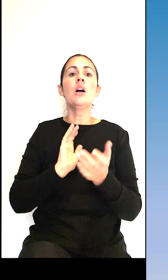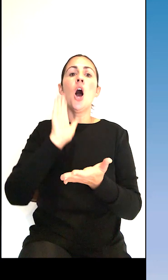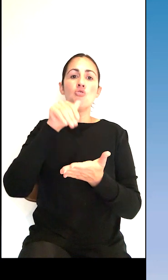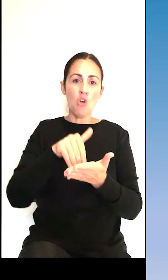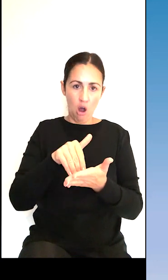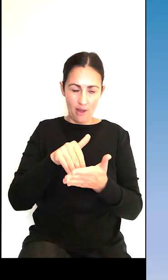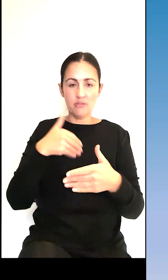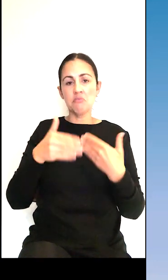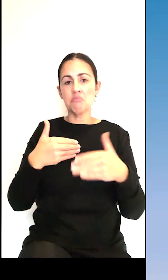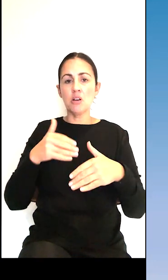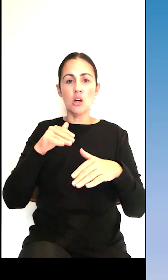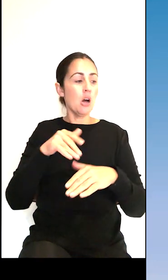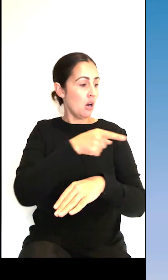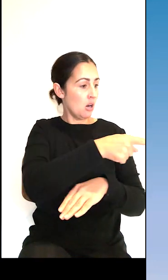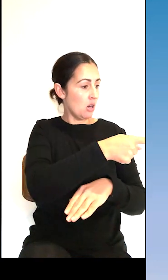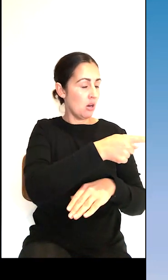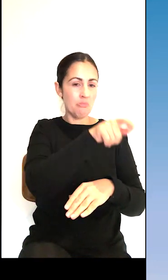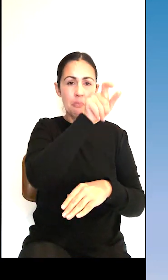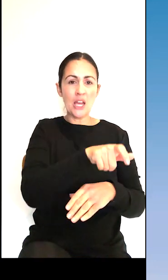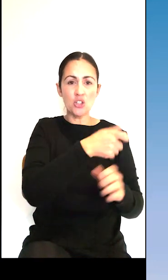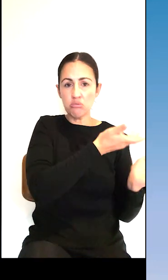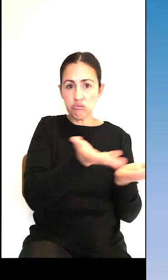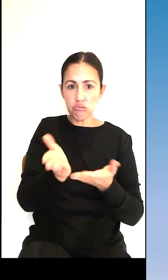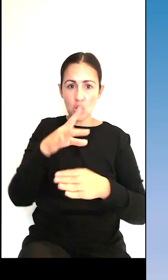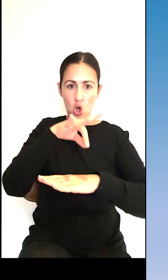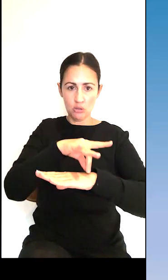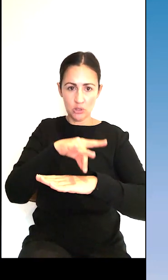system, so hospitals, doctors, GP clinics,